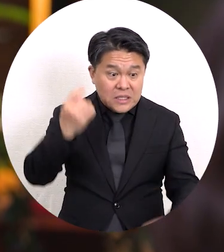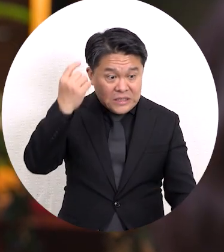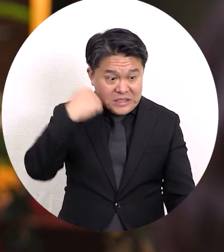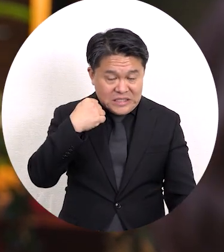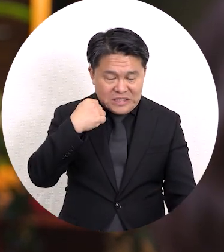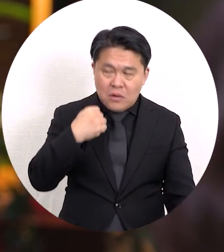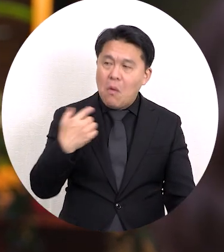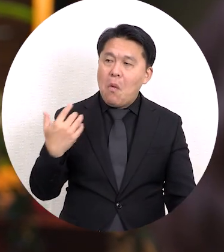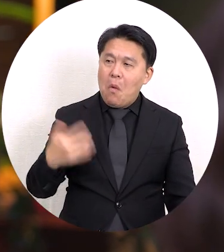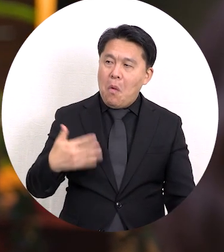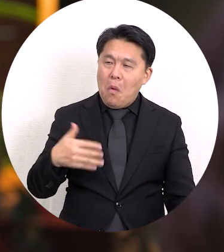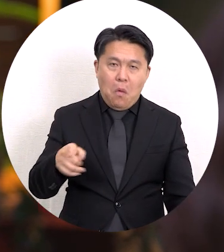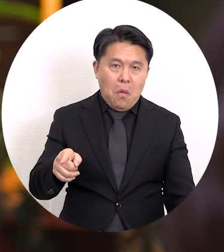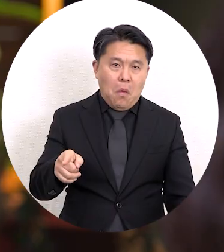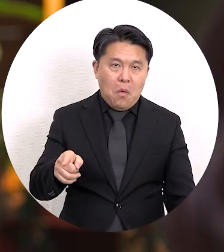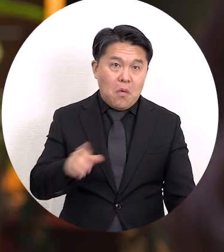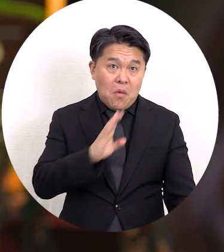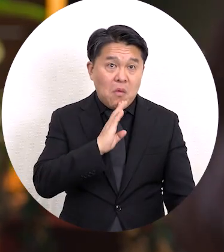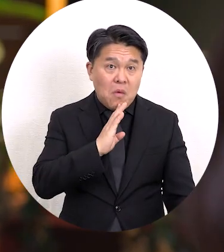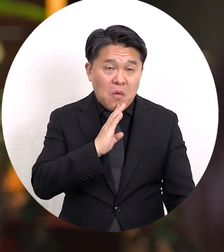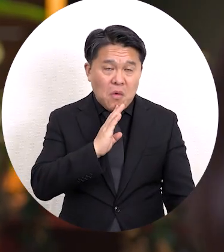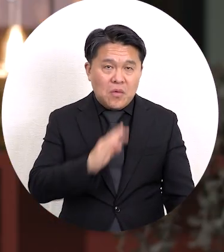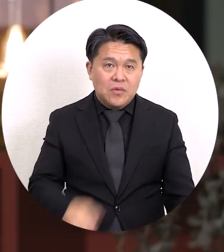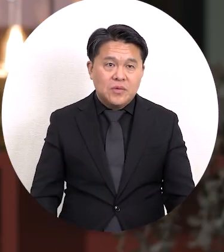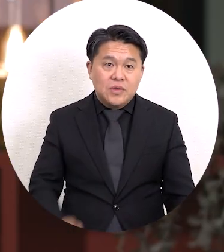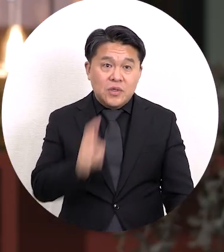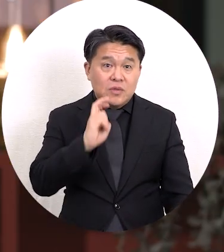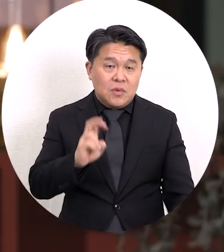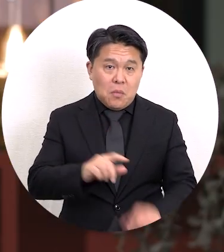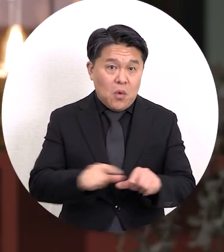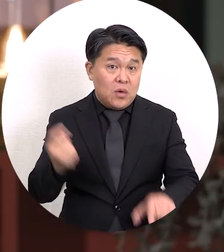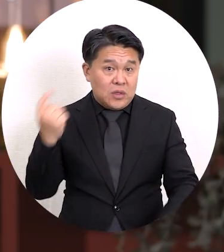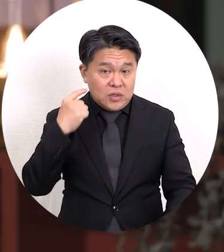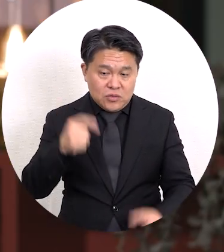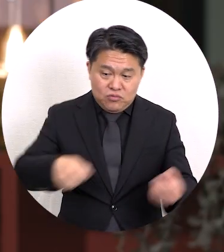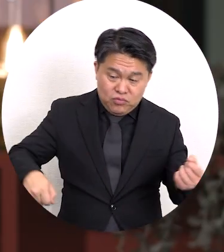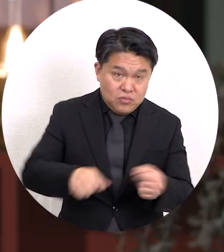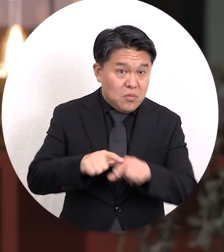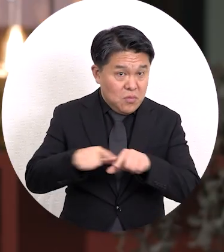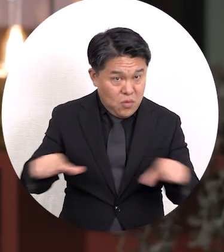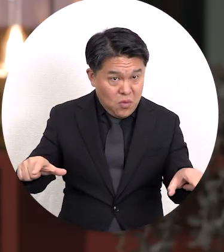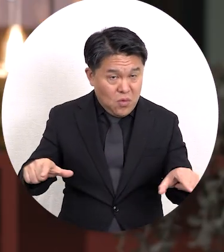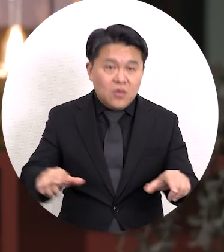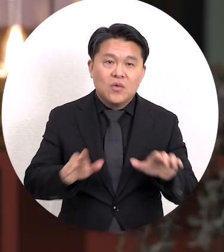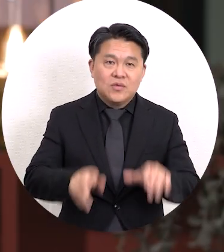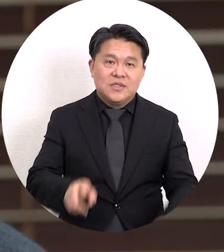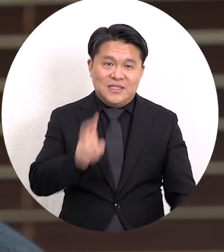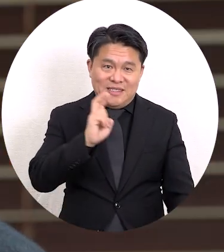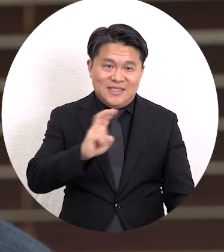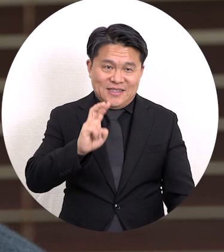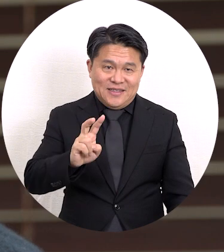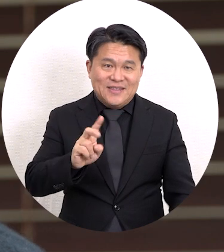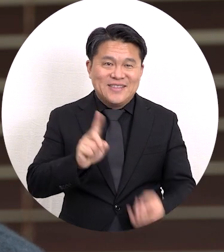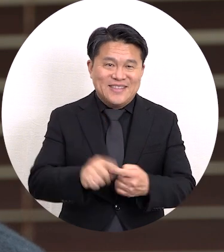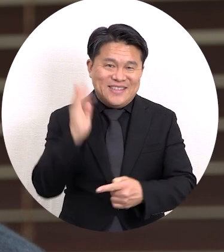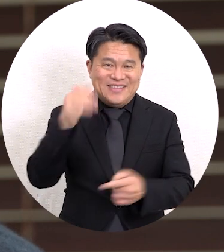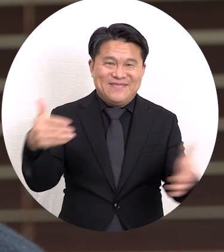and it makes us feel a lot. Usually, we listen to music and perform it. Today, we talked about music.